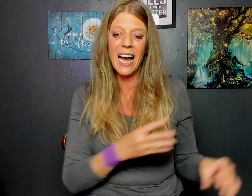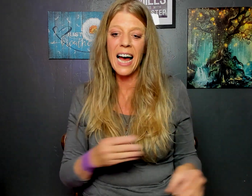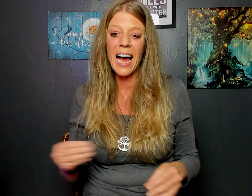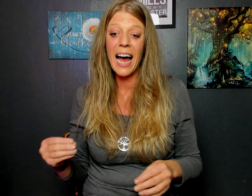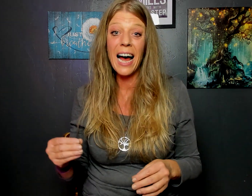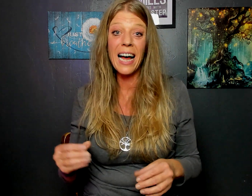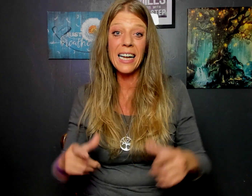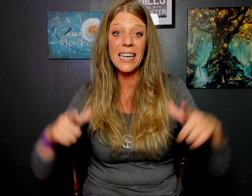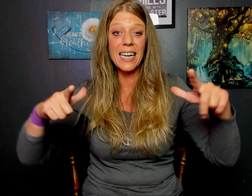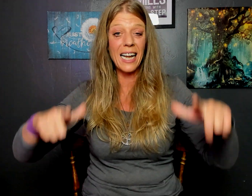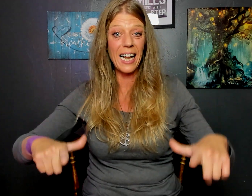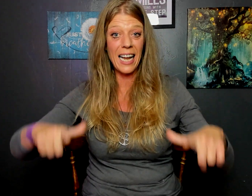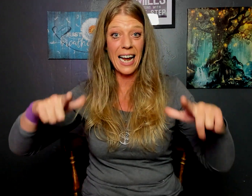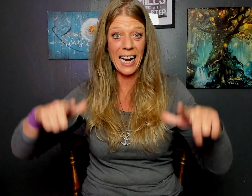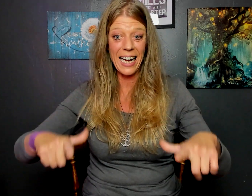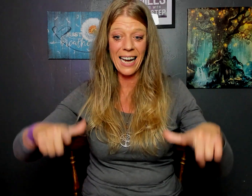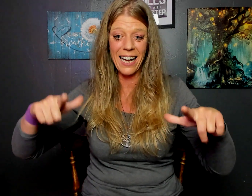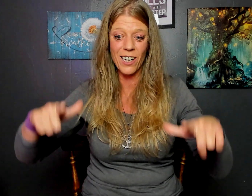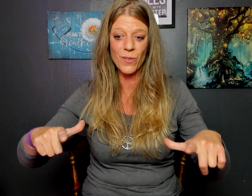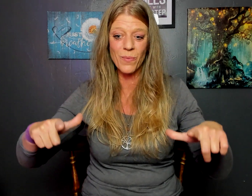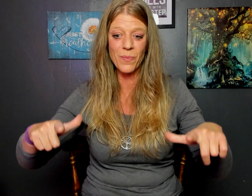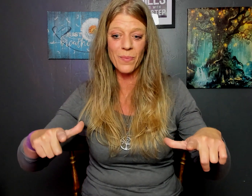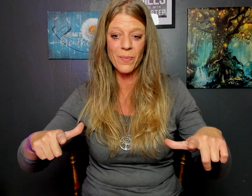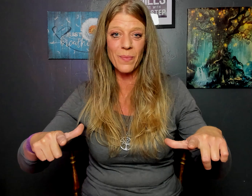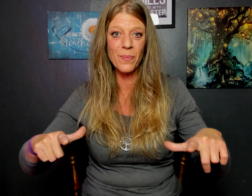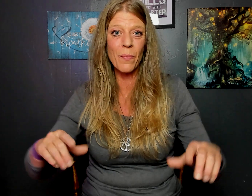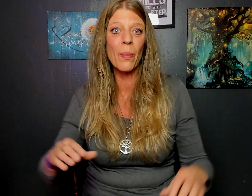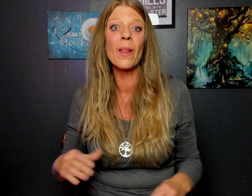And LAKE.